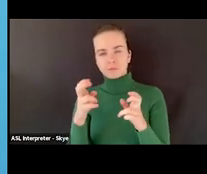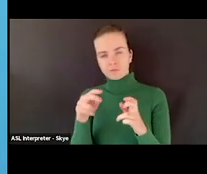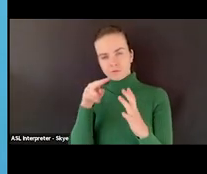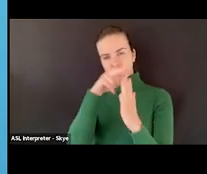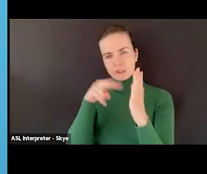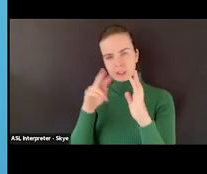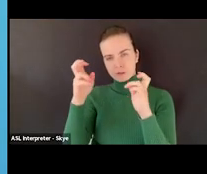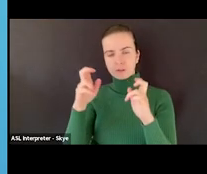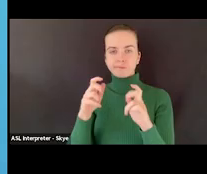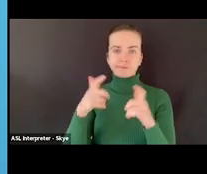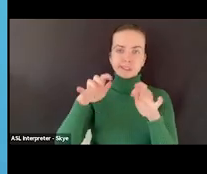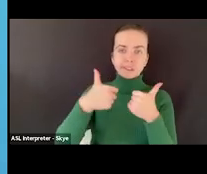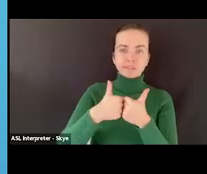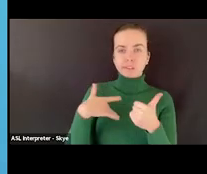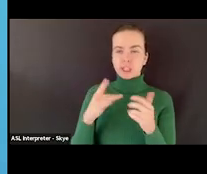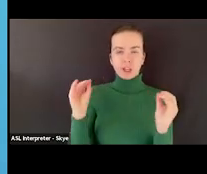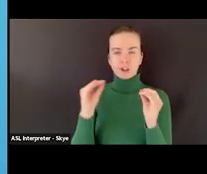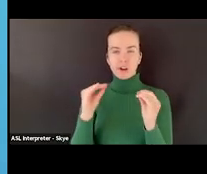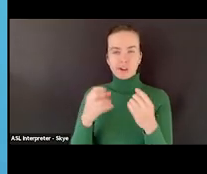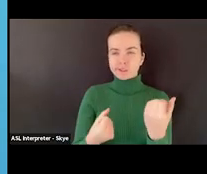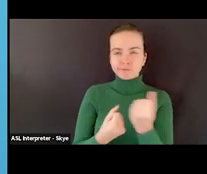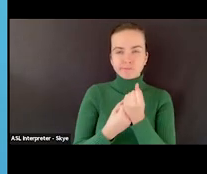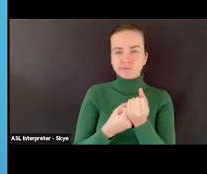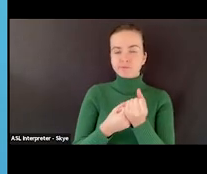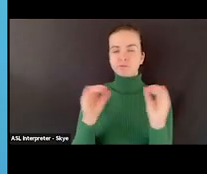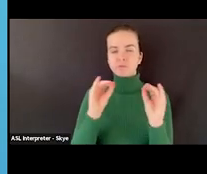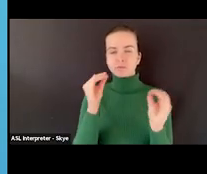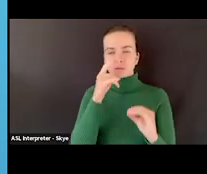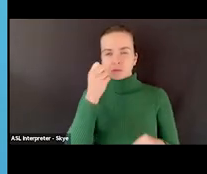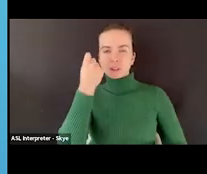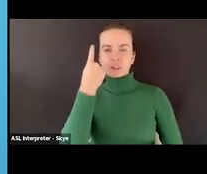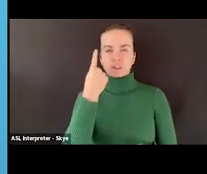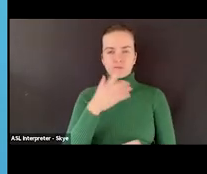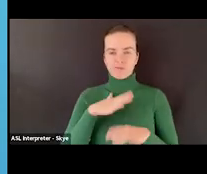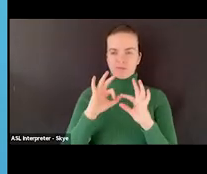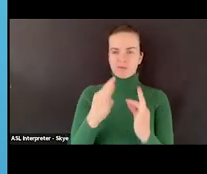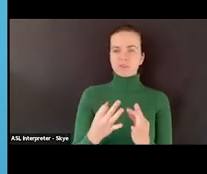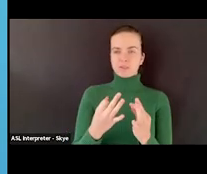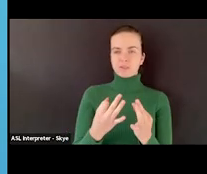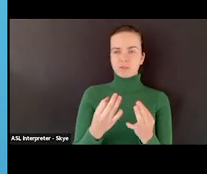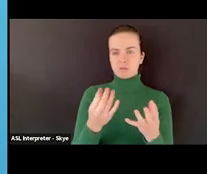feeling like I had no one to turn to or no one who understood. My family immediately wanted to put me